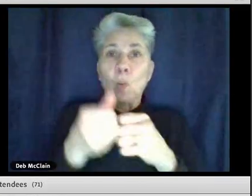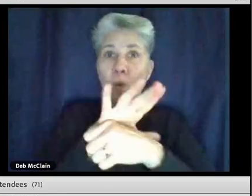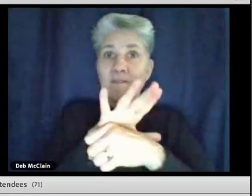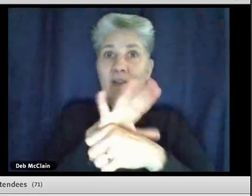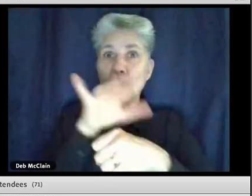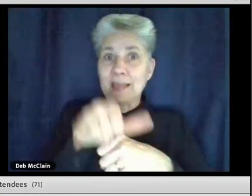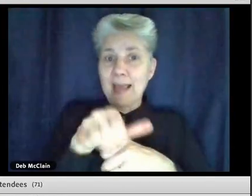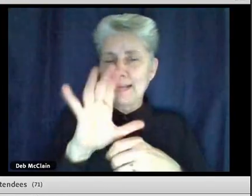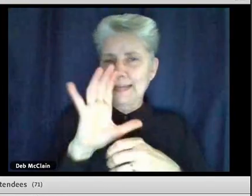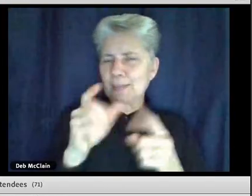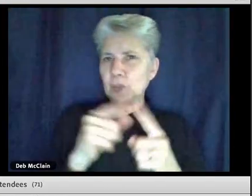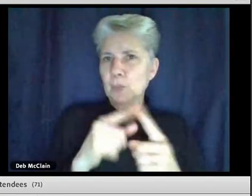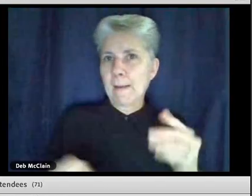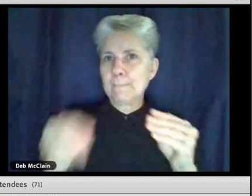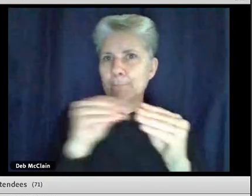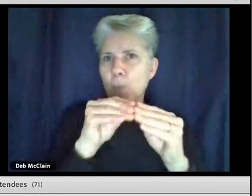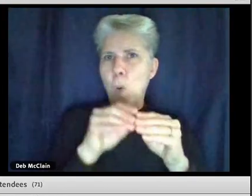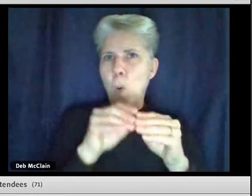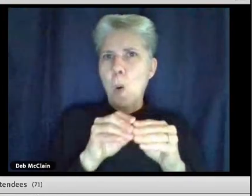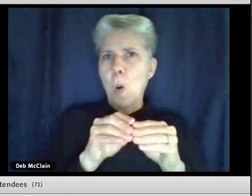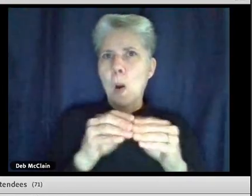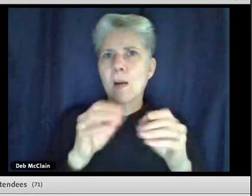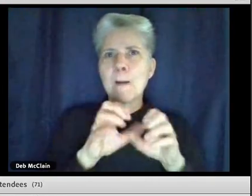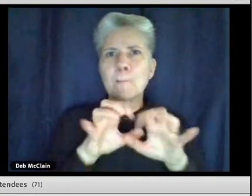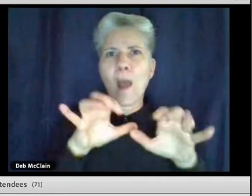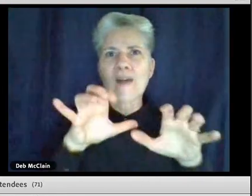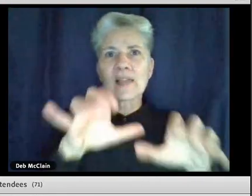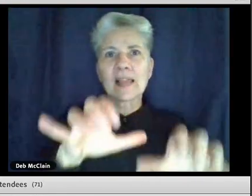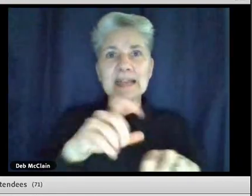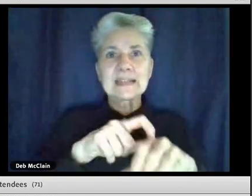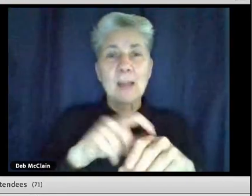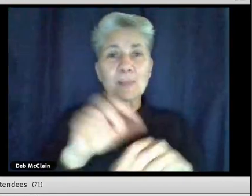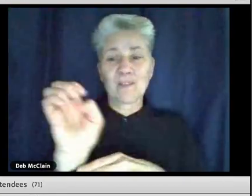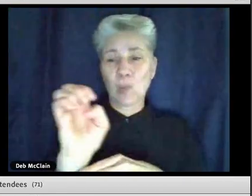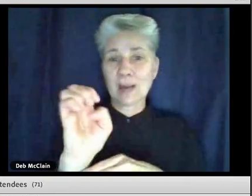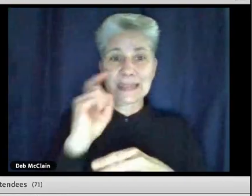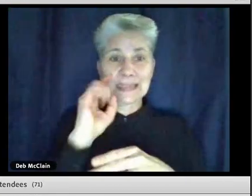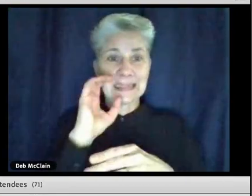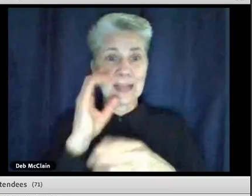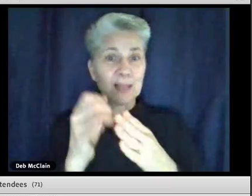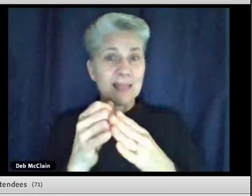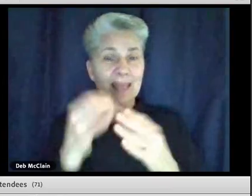we keep seeing this rise in information, and with the coronavirus, you know, it seems to be even more prevalent.